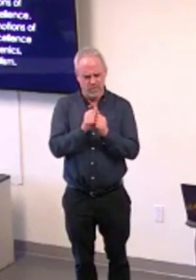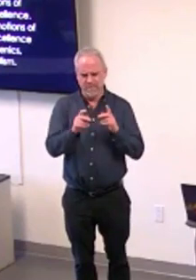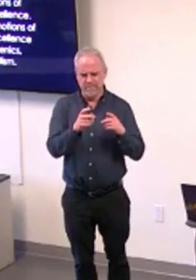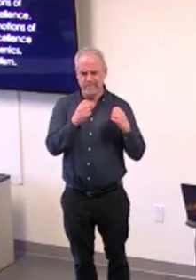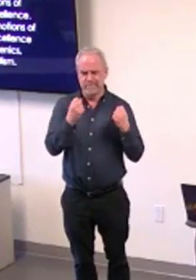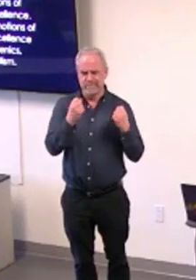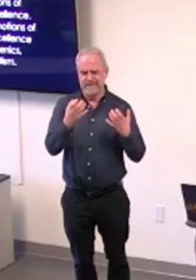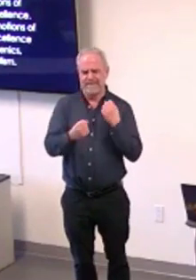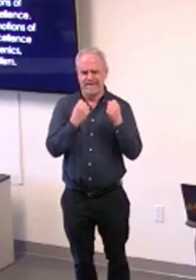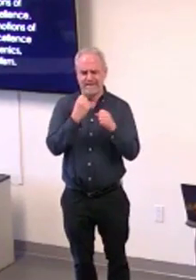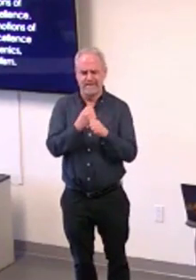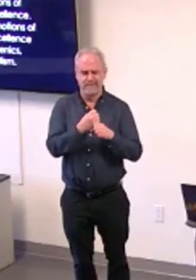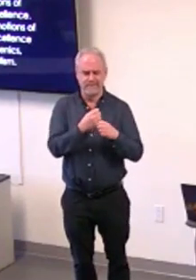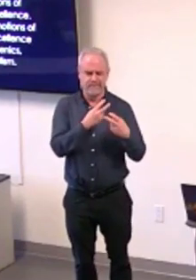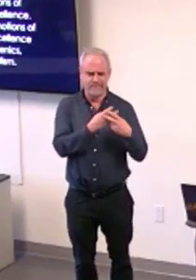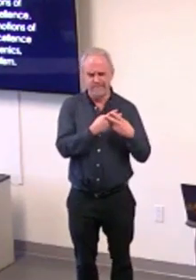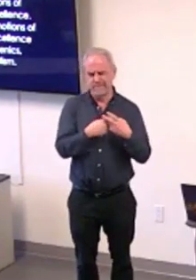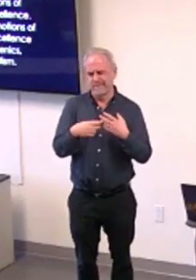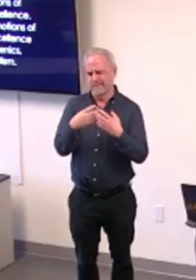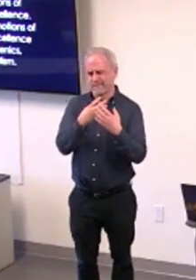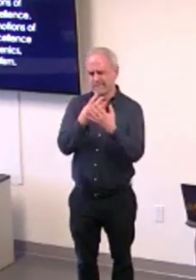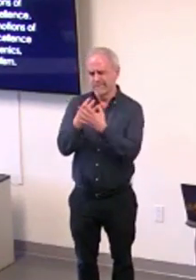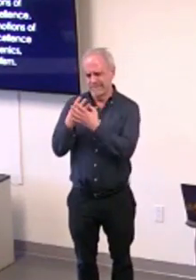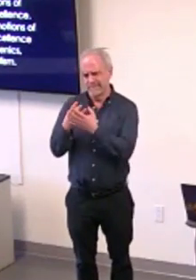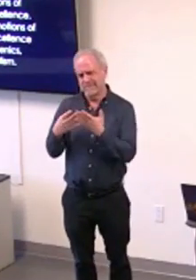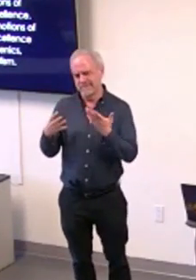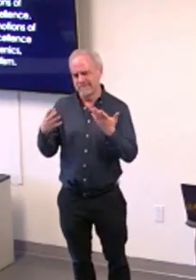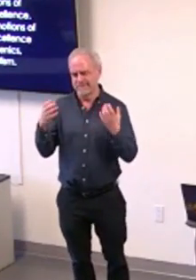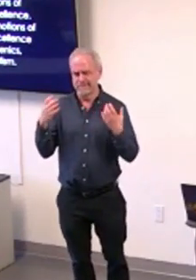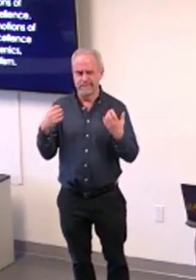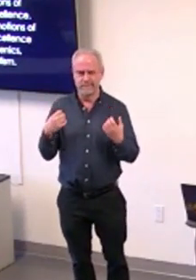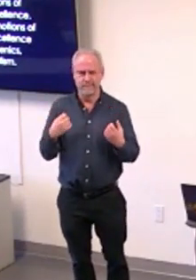Having my own personal experiences in, in institutions.